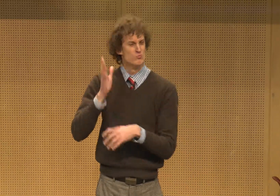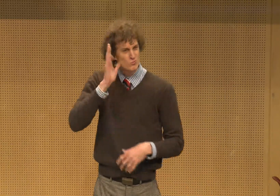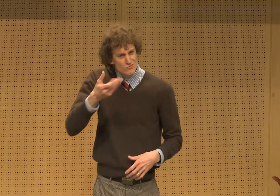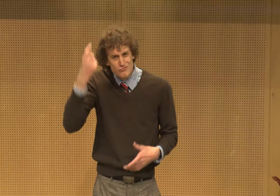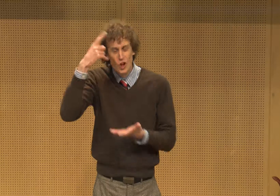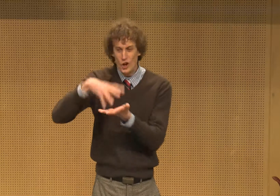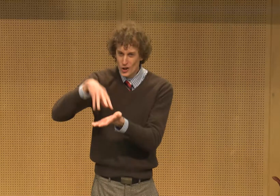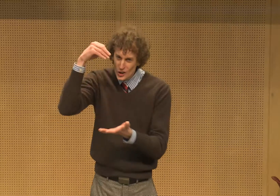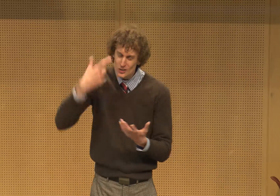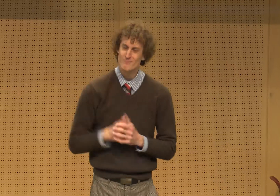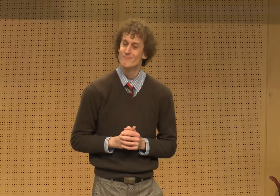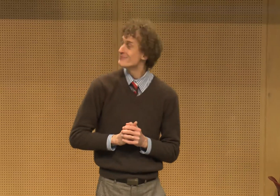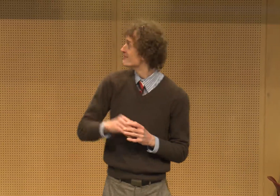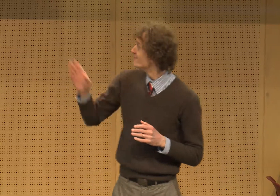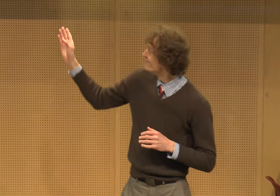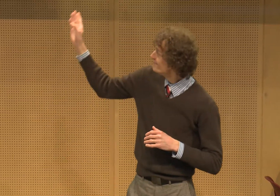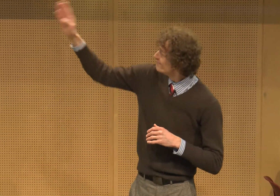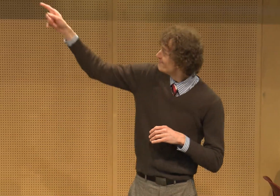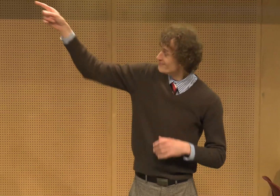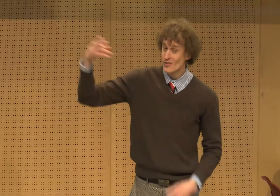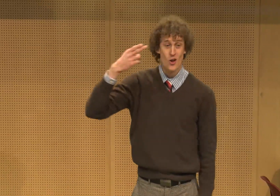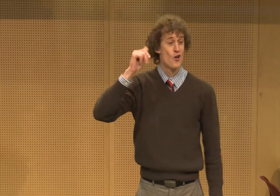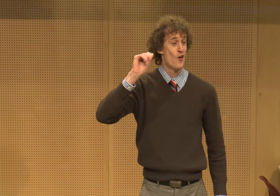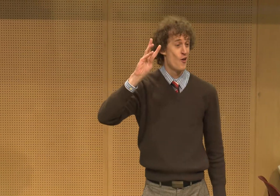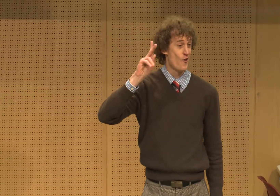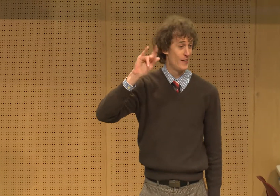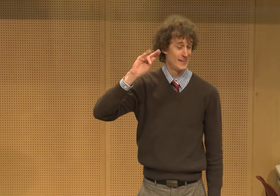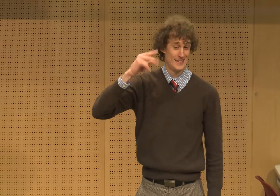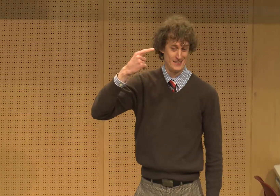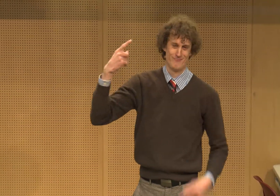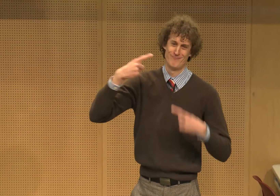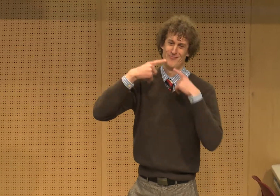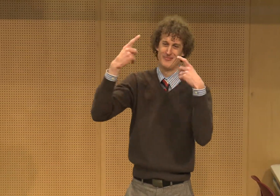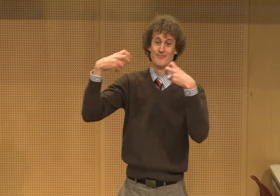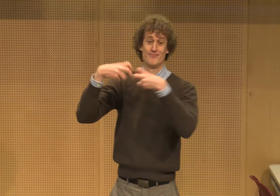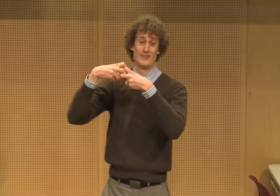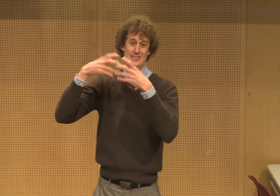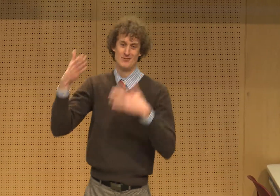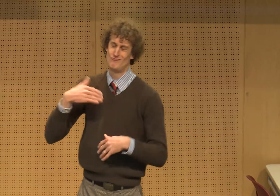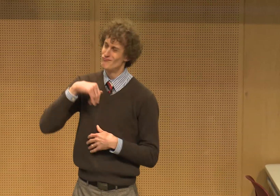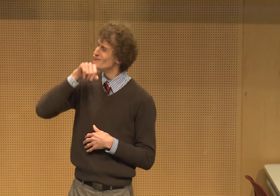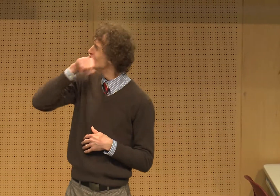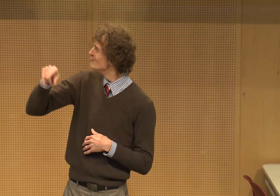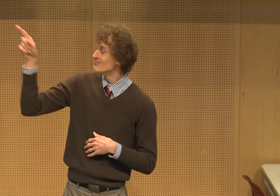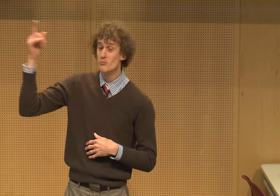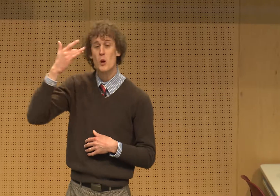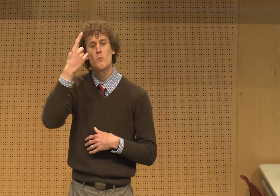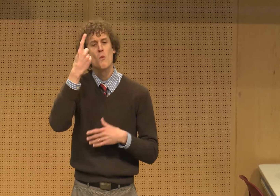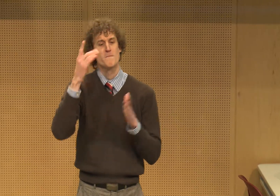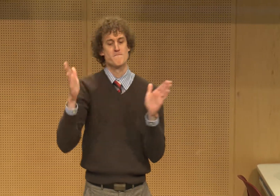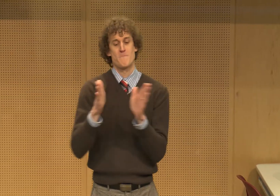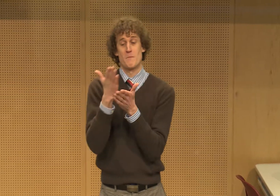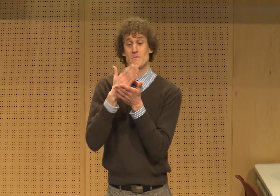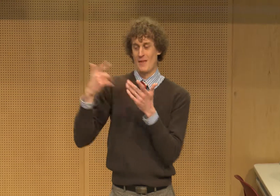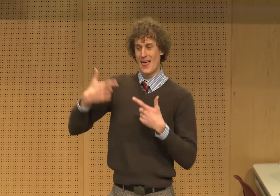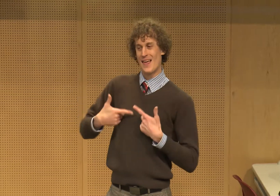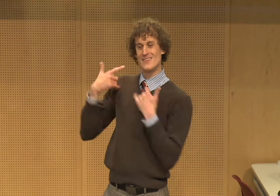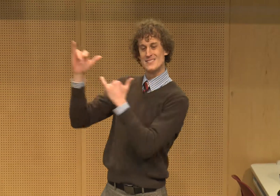I don't have any knowledge of speech itself in that way. And then also Stephen Hawking, the famous physicist who I just adore,